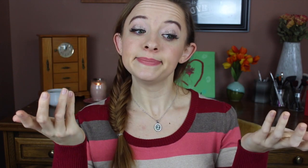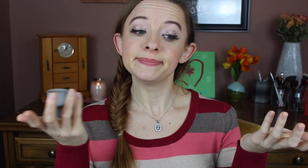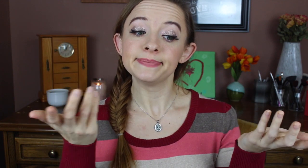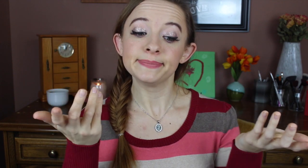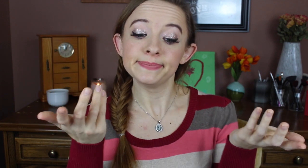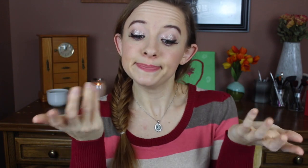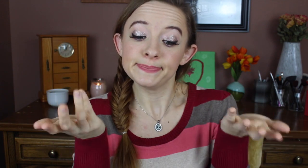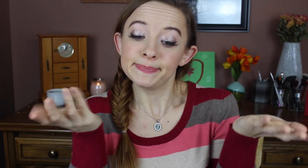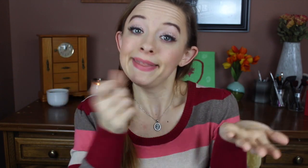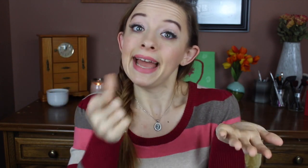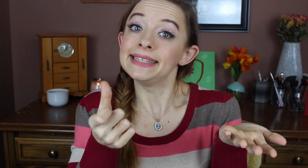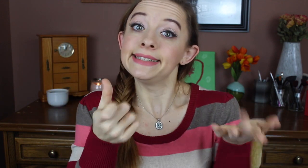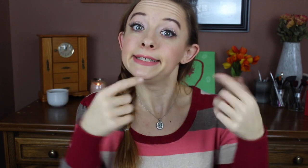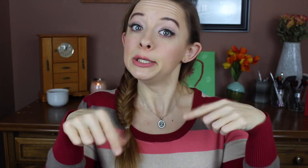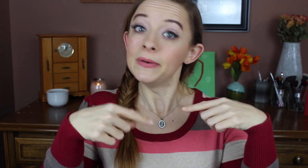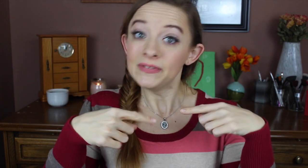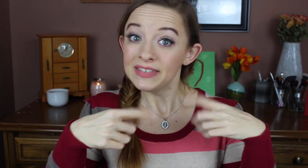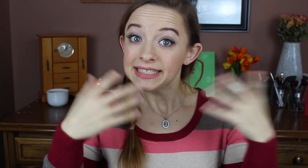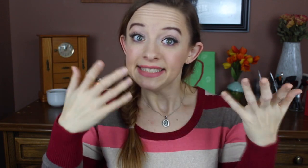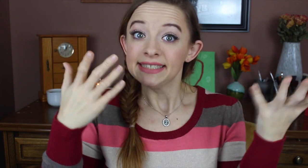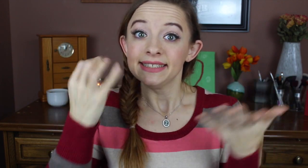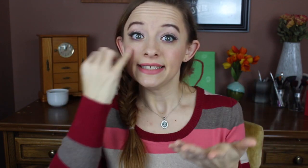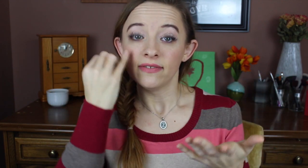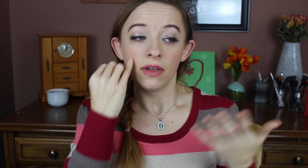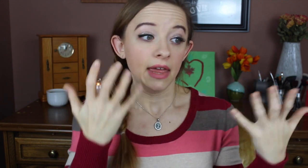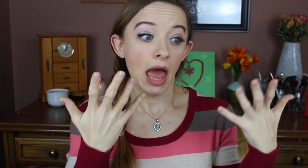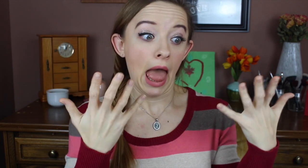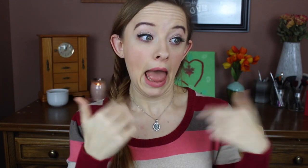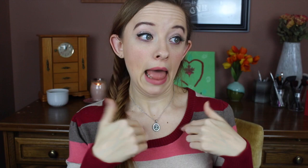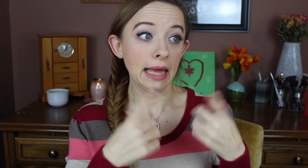Yeah I mean don't be nervous about it.